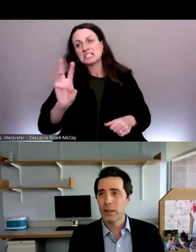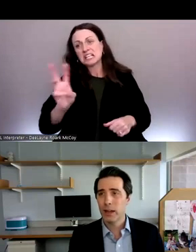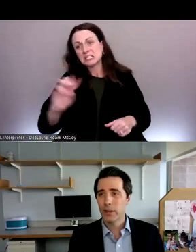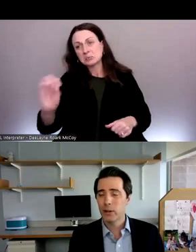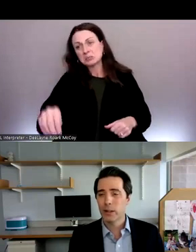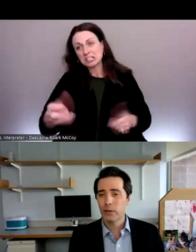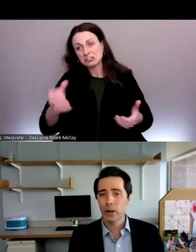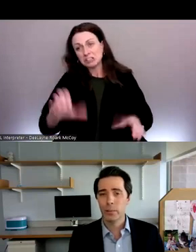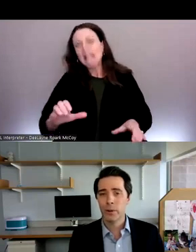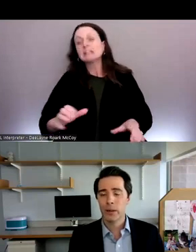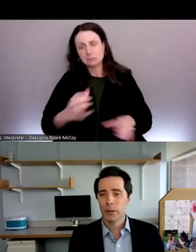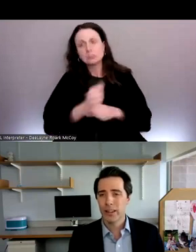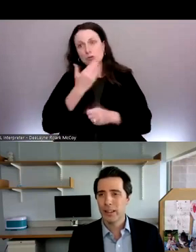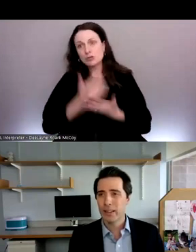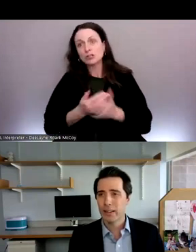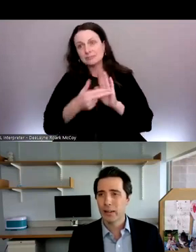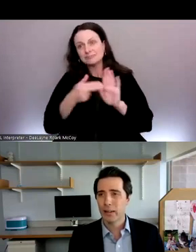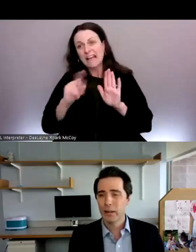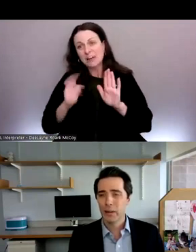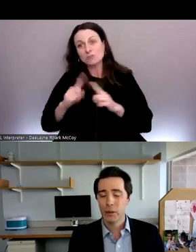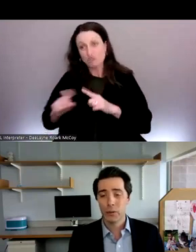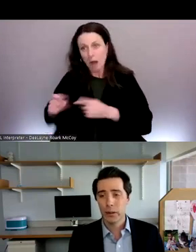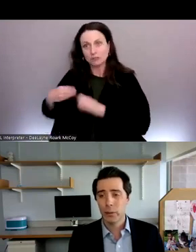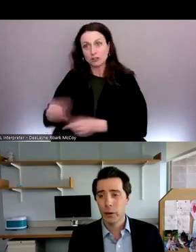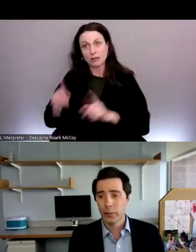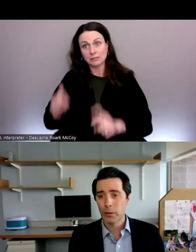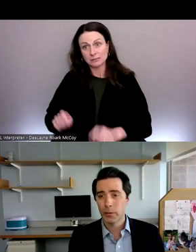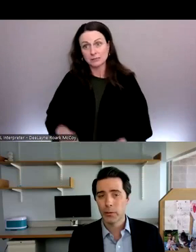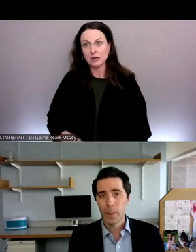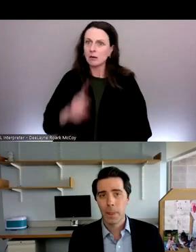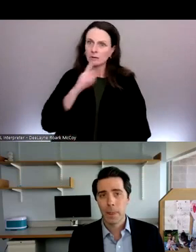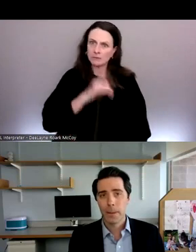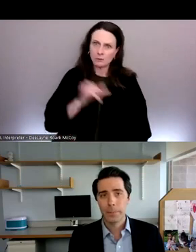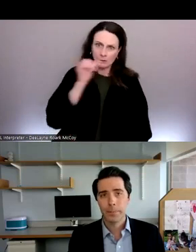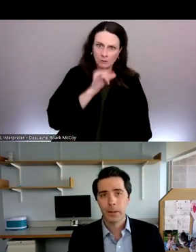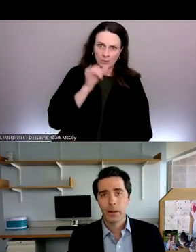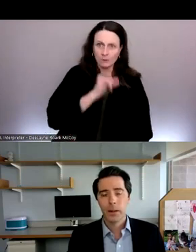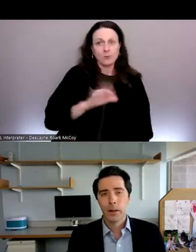having a diagnosis from genetic testing